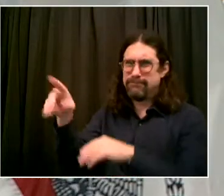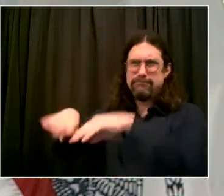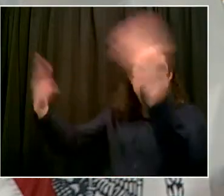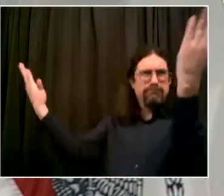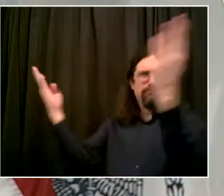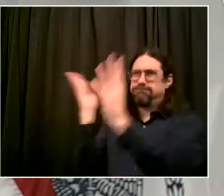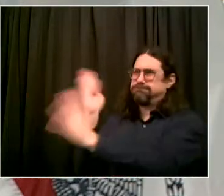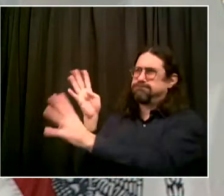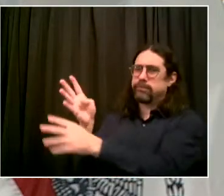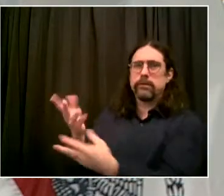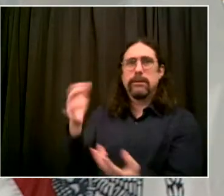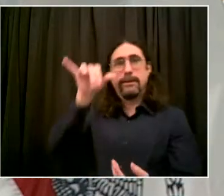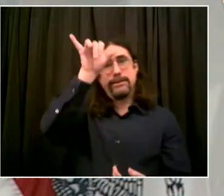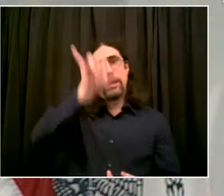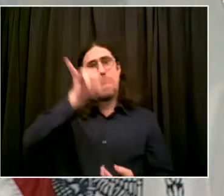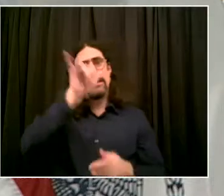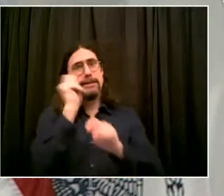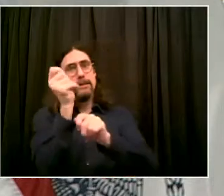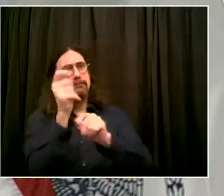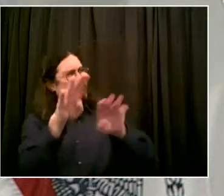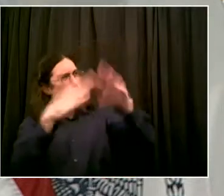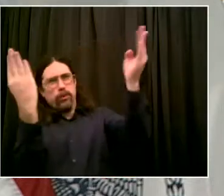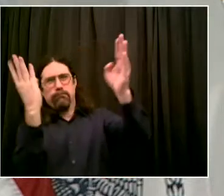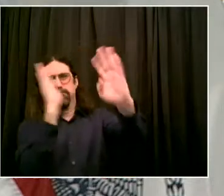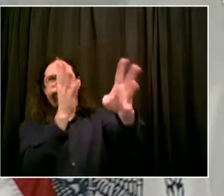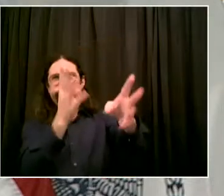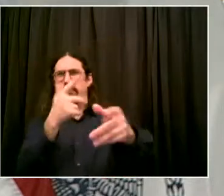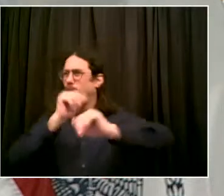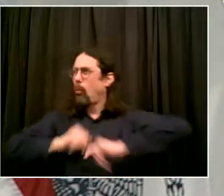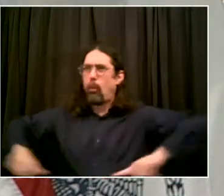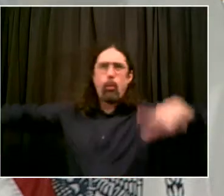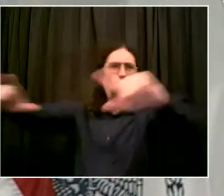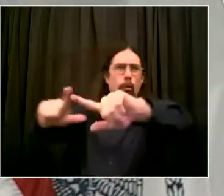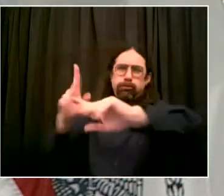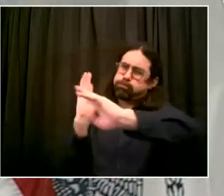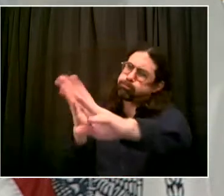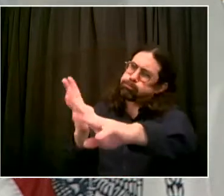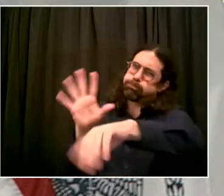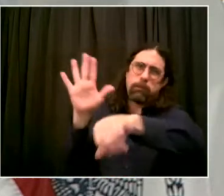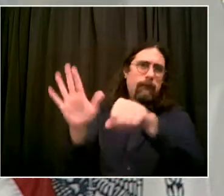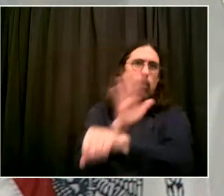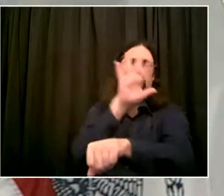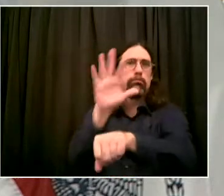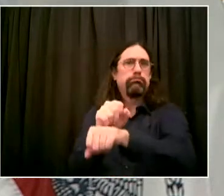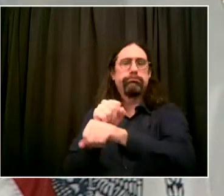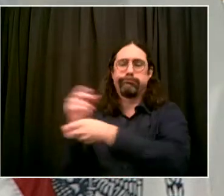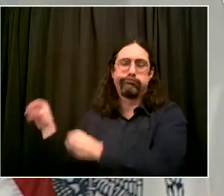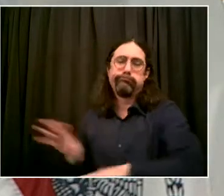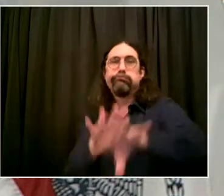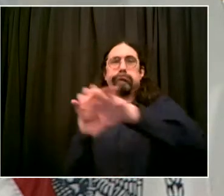THAT? TO ANSWERS THAT ARE BOTH TRUE BUT ARE DIFFERENT PARTS OF THE EQUATION.